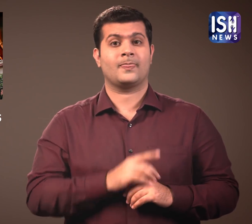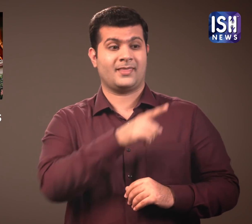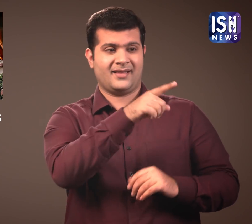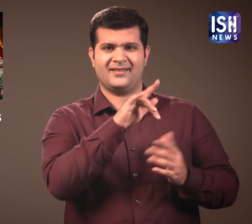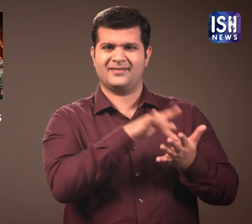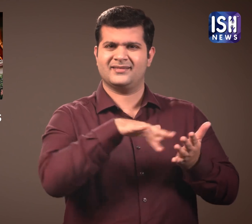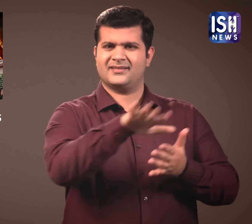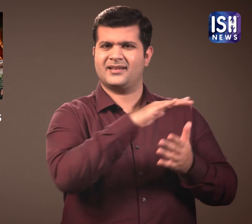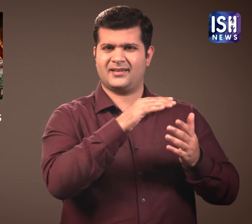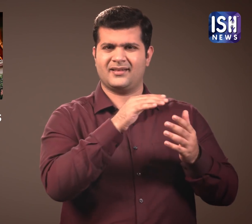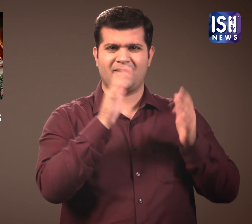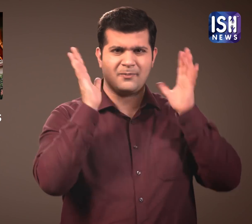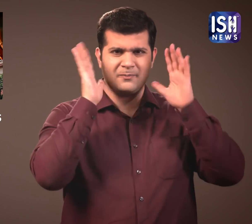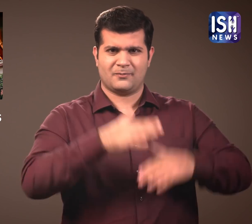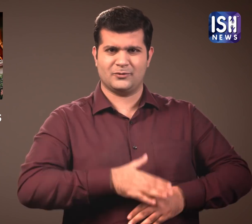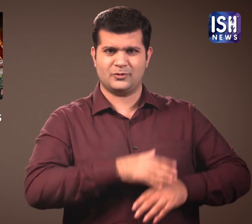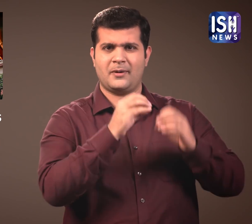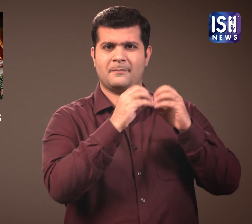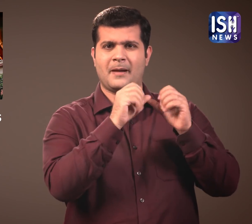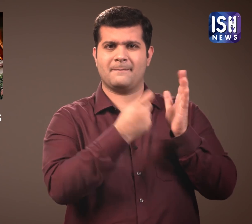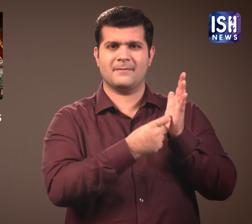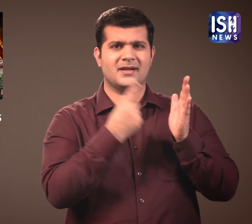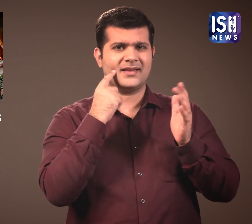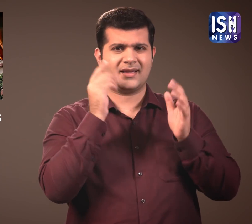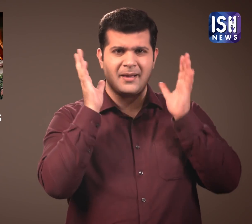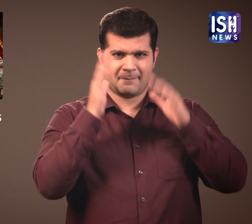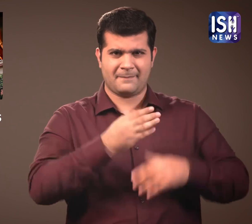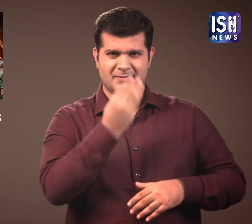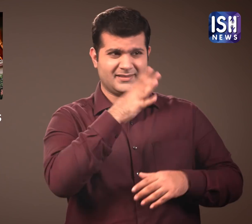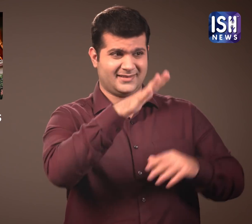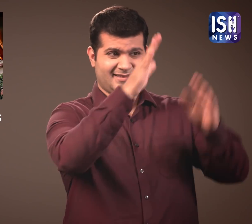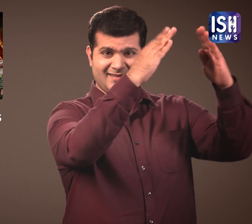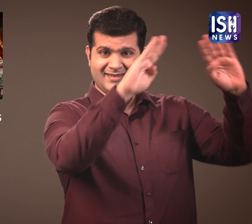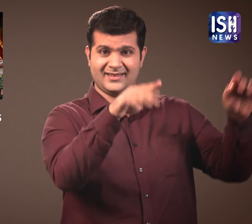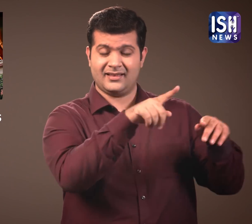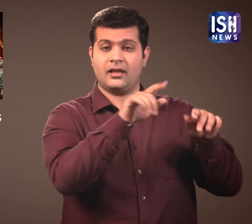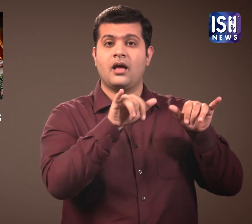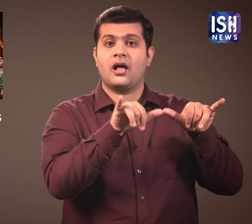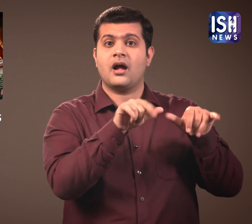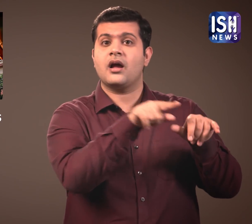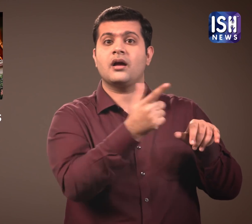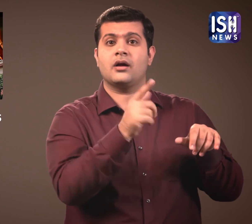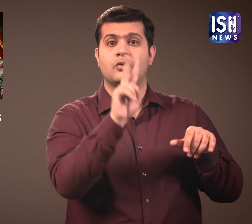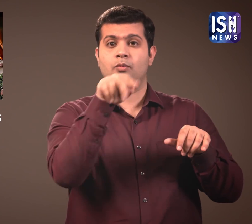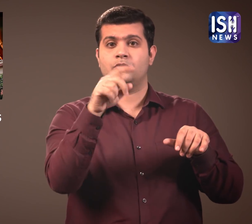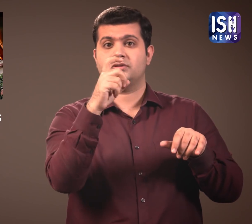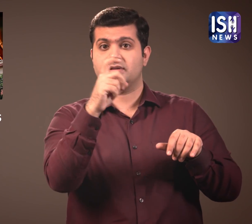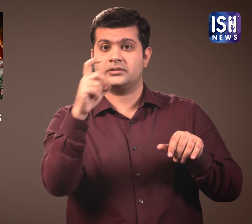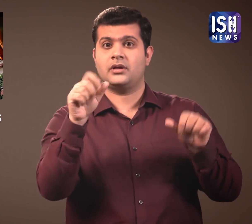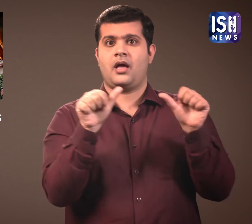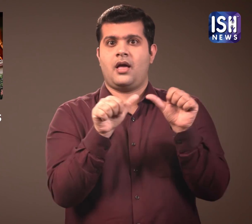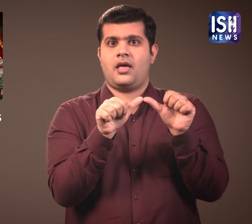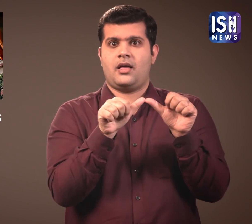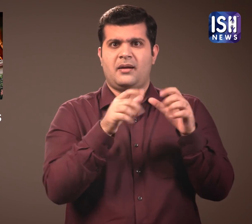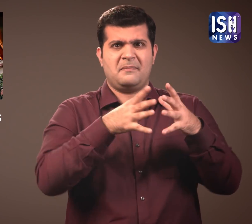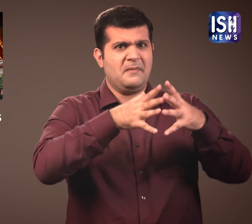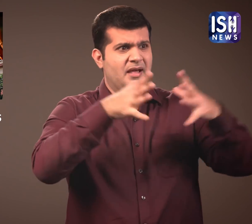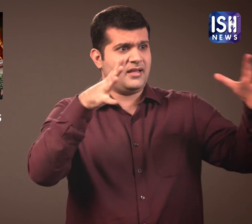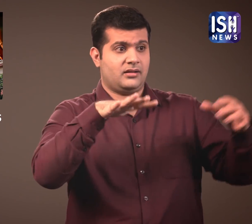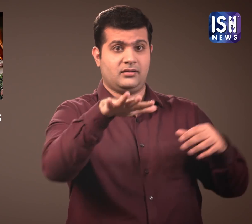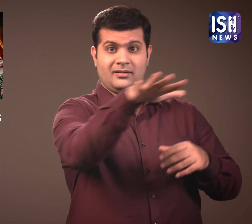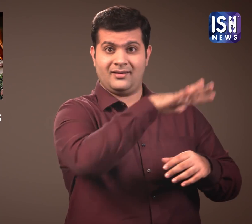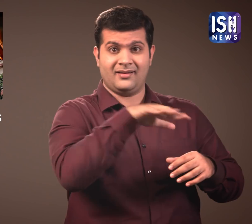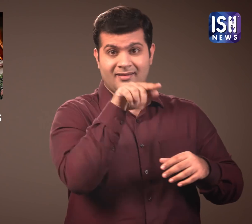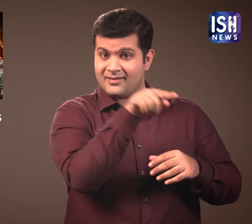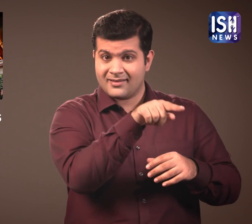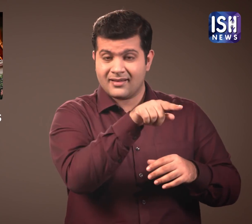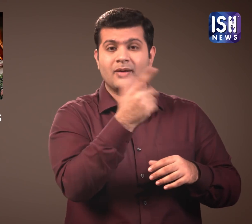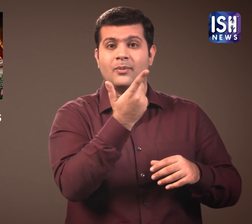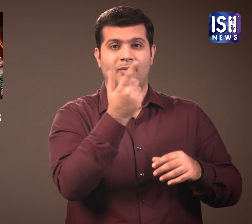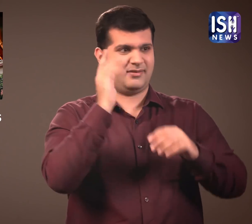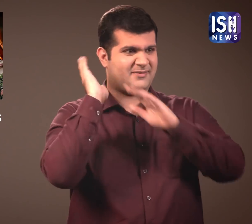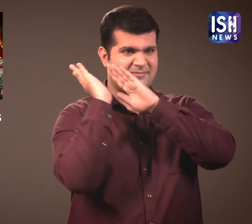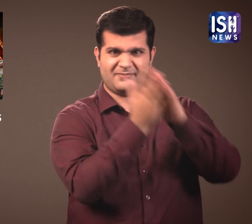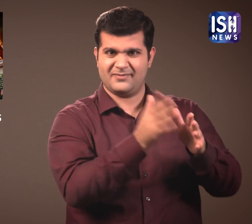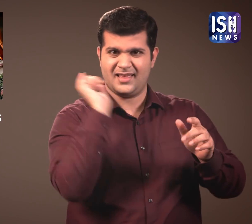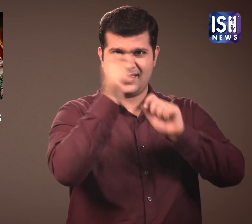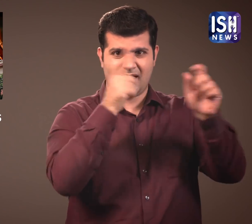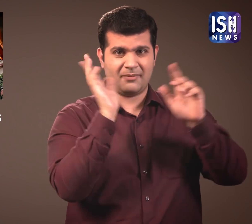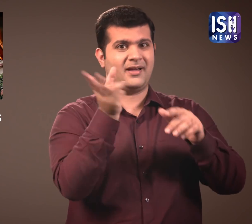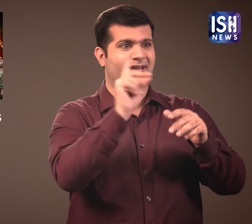The entire 2.77 acres of land of the Babri Masjid which was demolished,